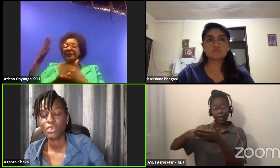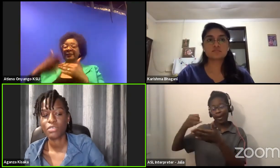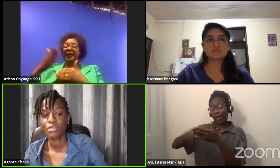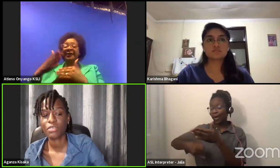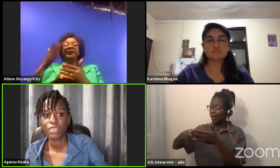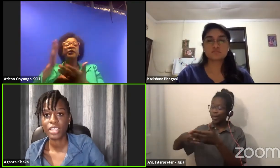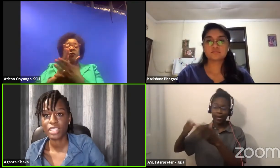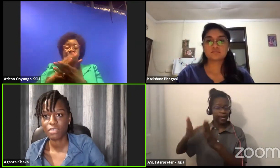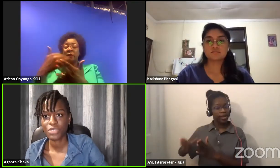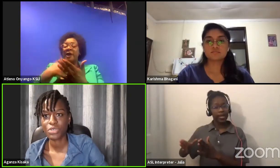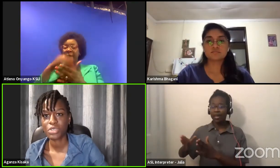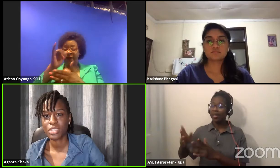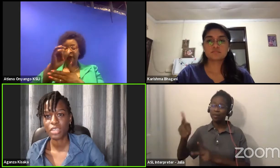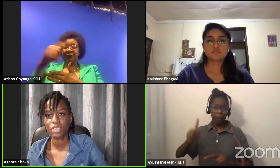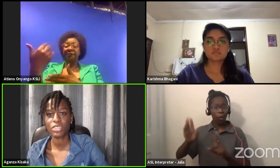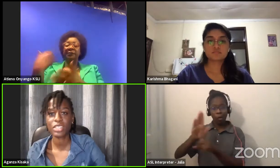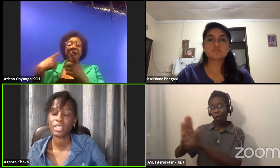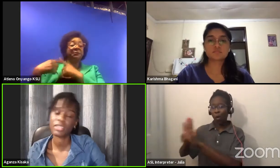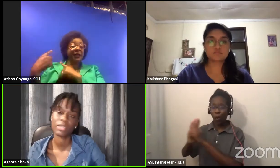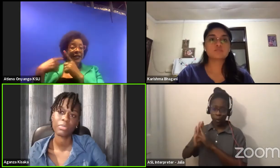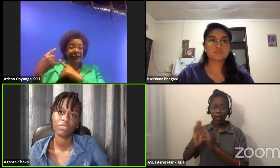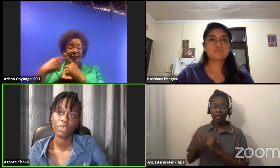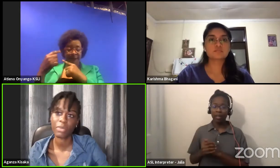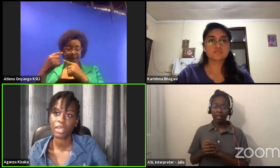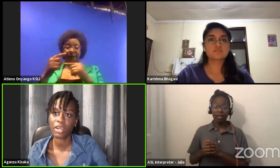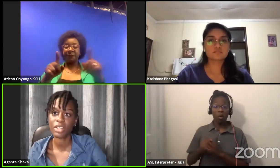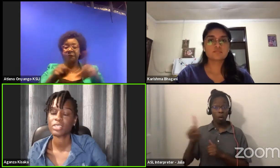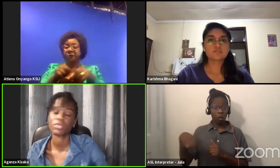of individuals, and not just in the performing arts